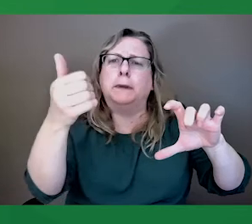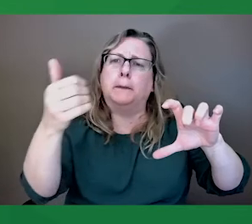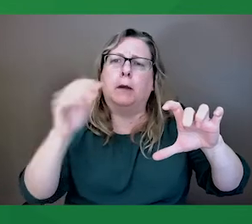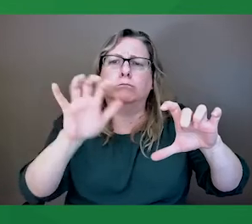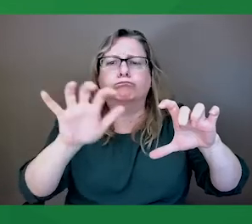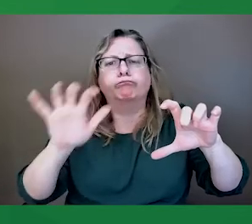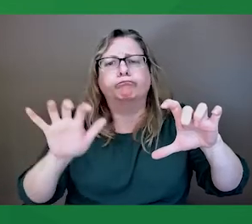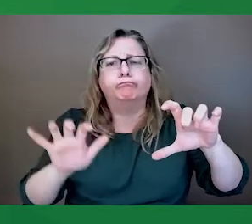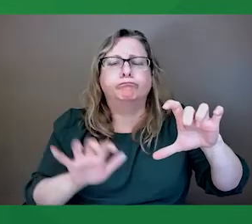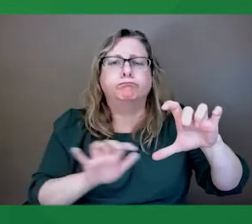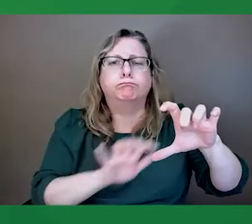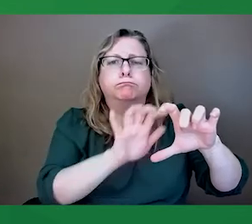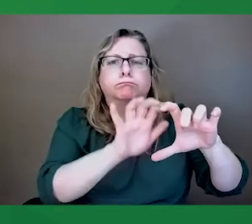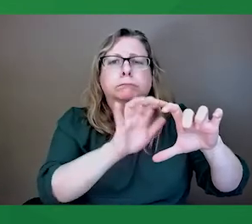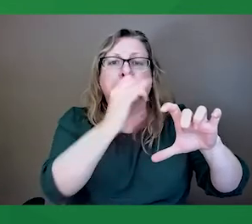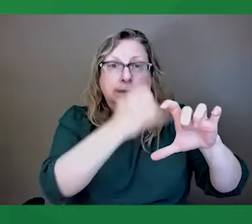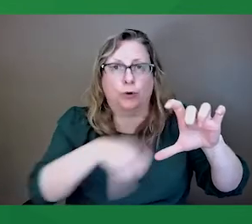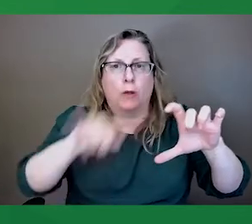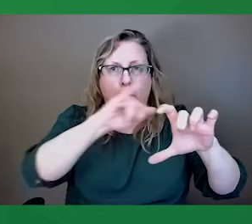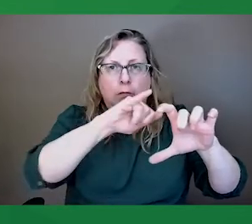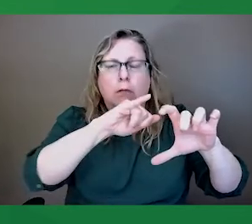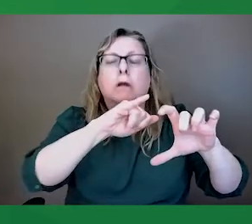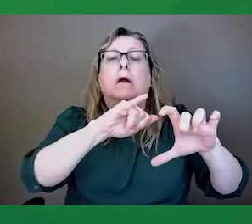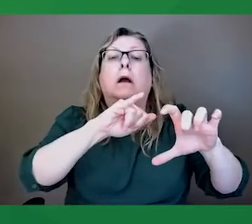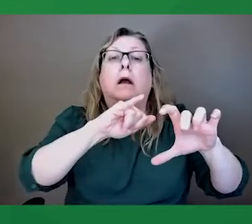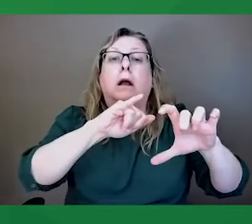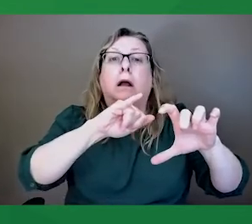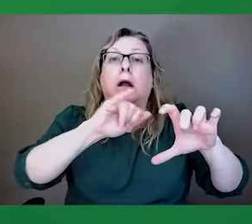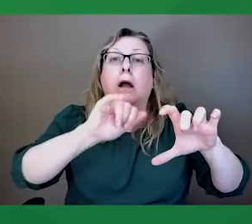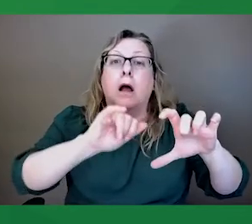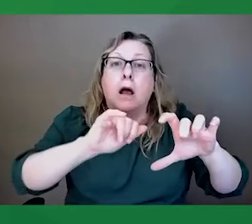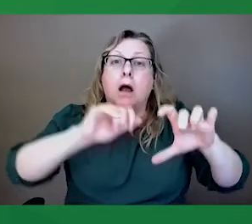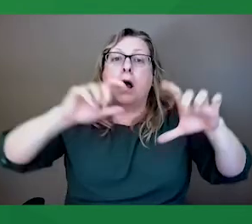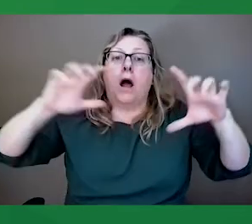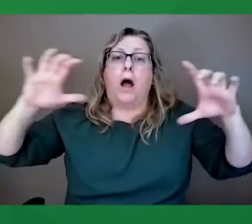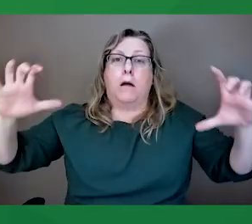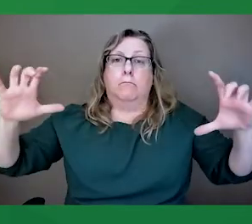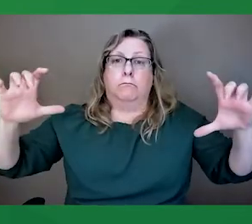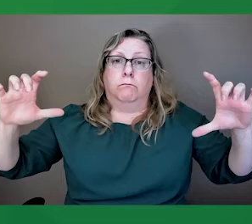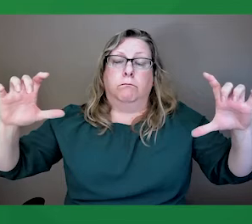of dots and there is another circle around it. And at the very edges